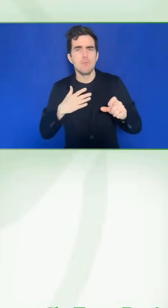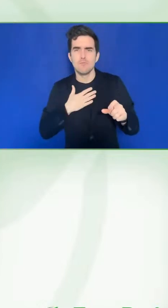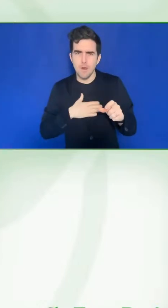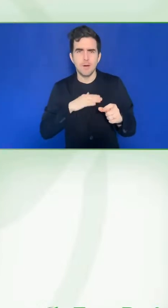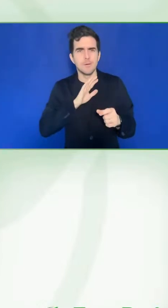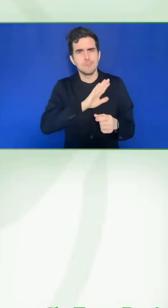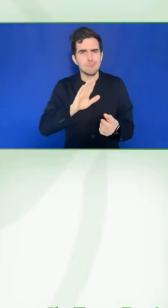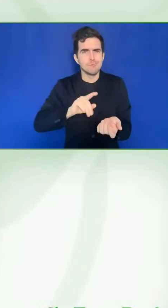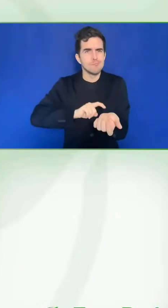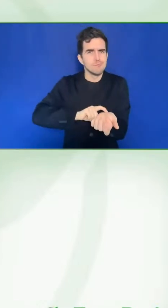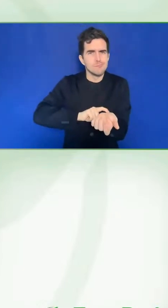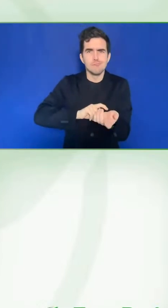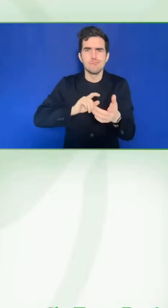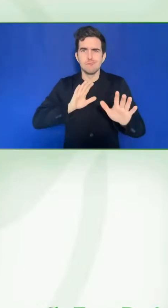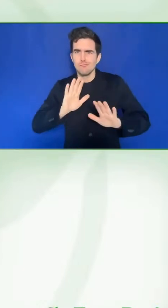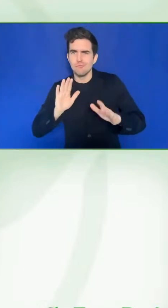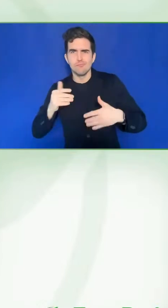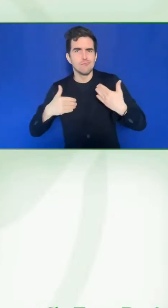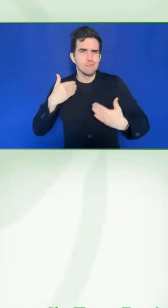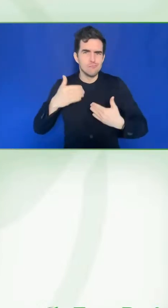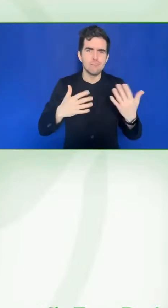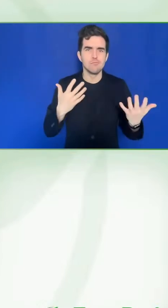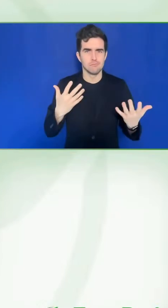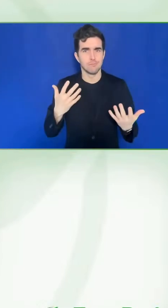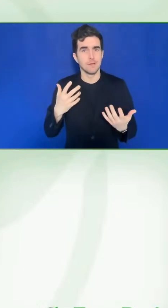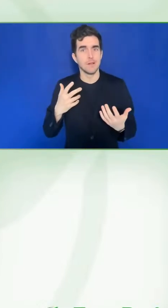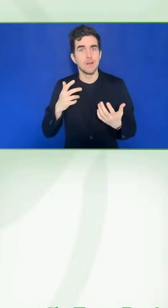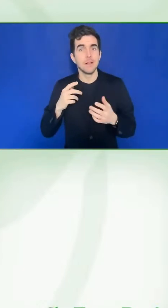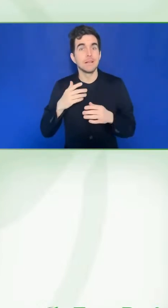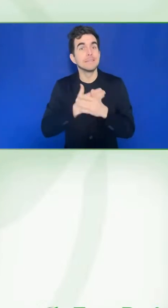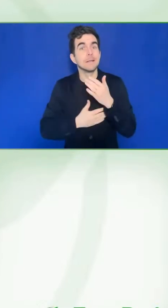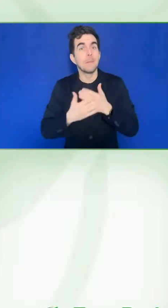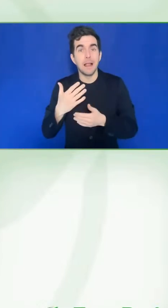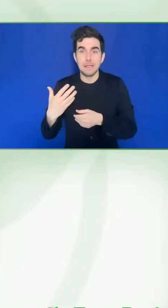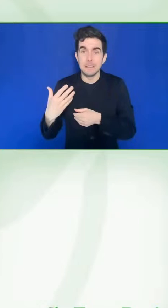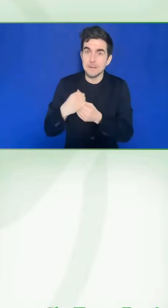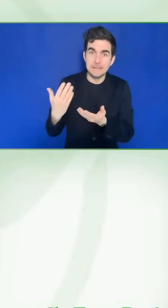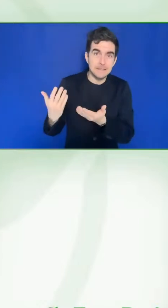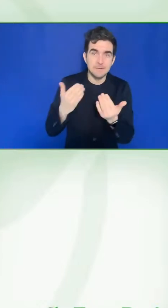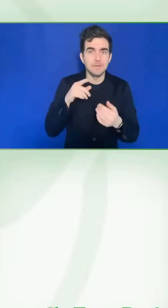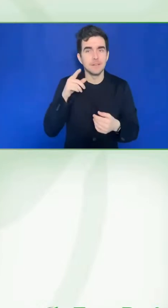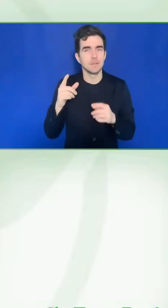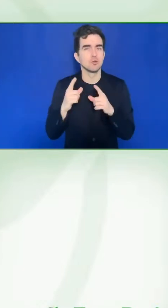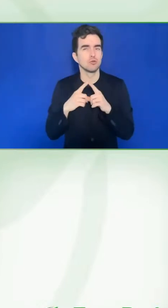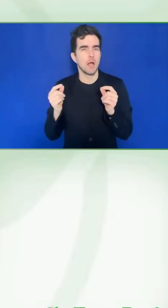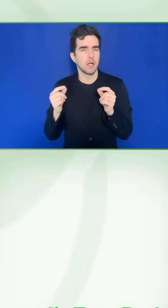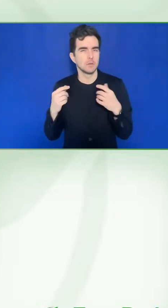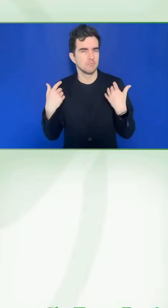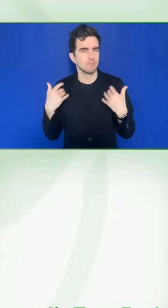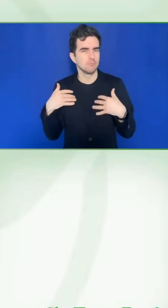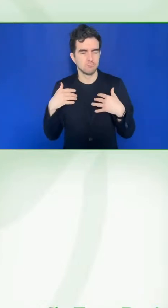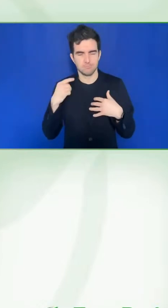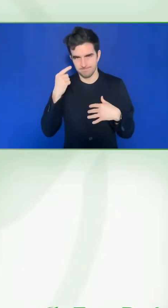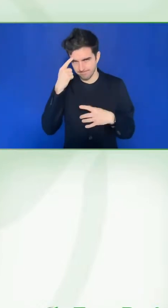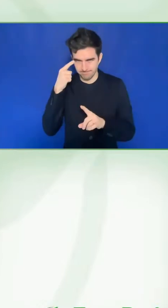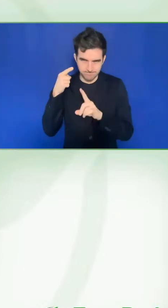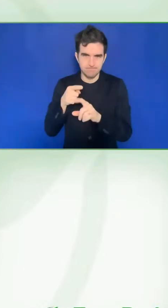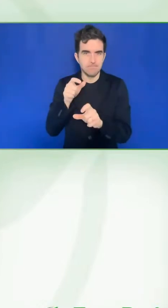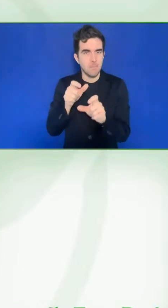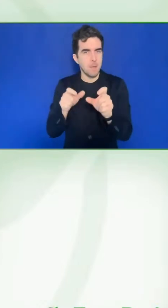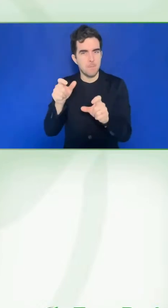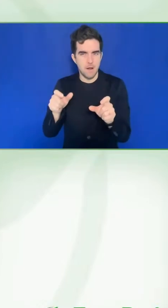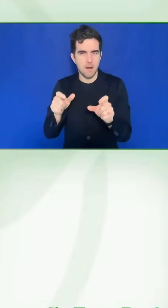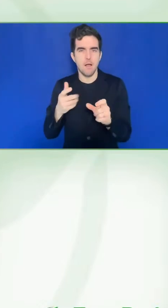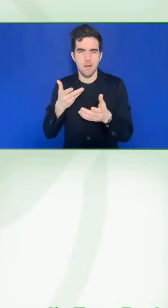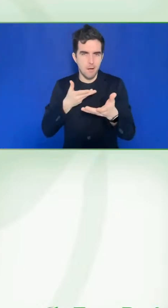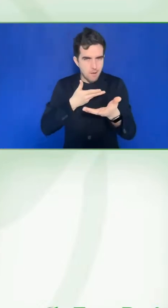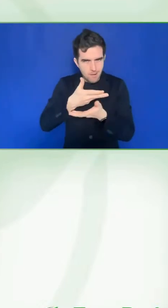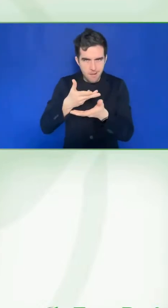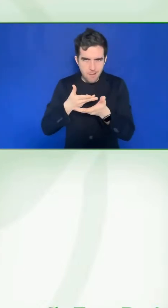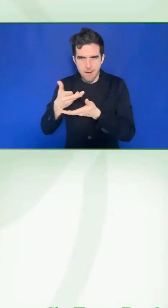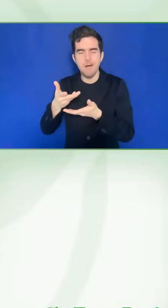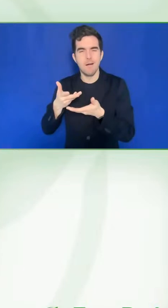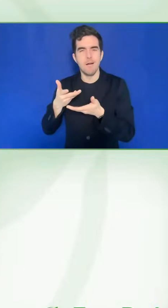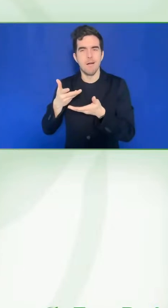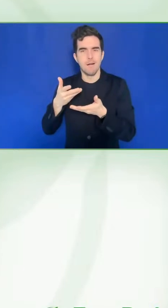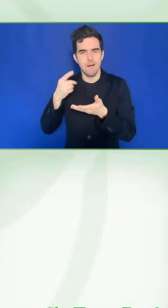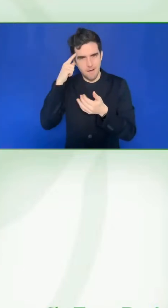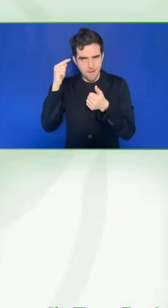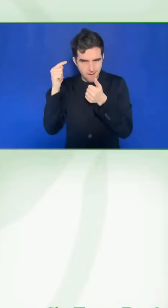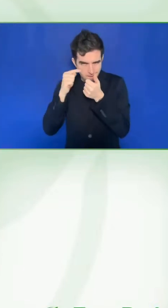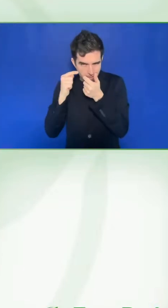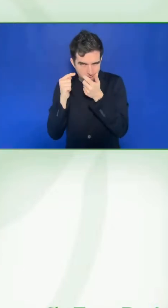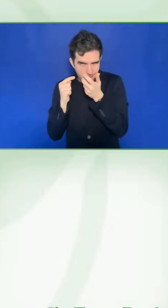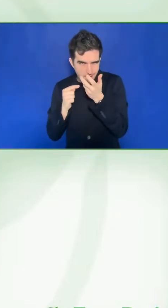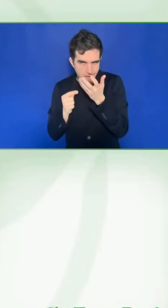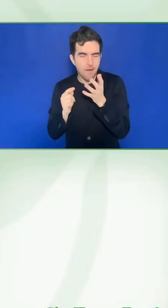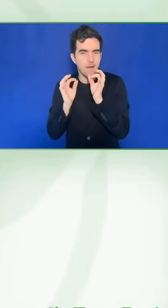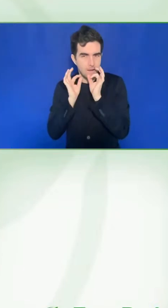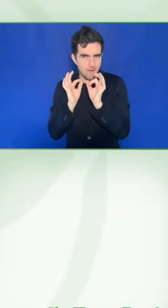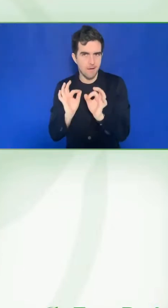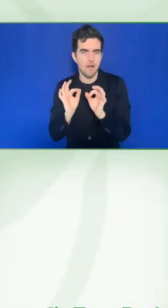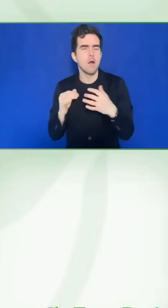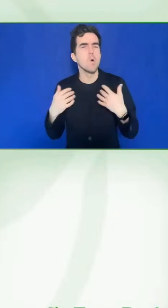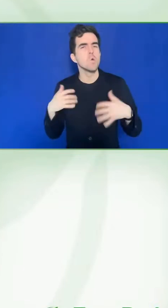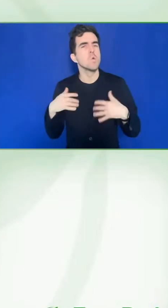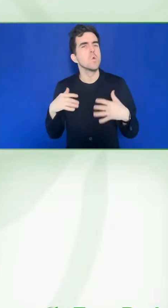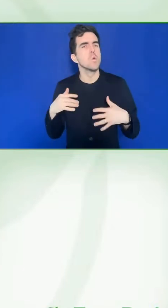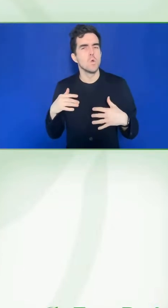In response, we launched mainstream disabilities include business, to raise the employer ability